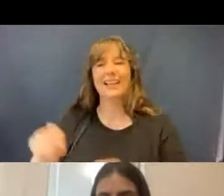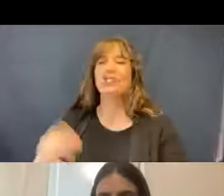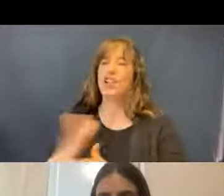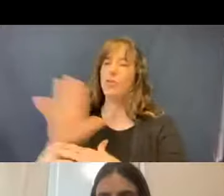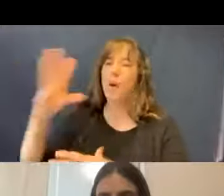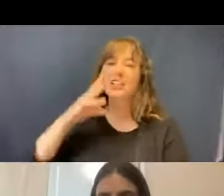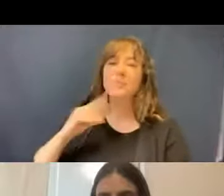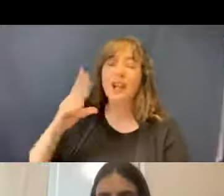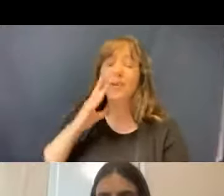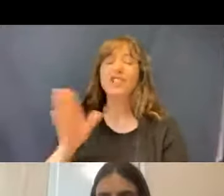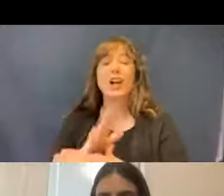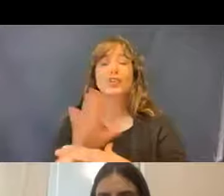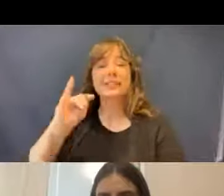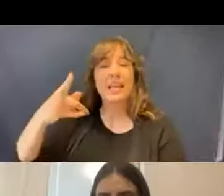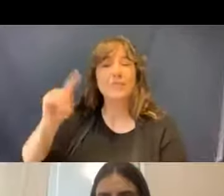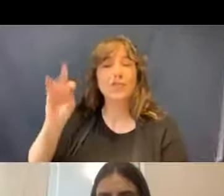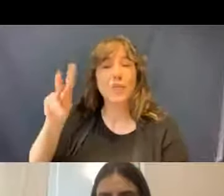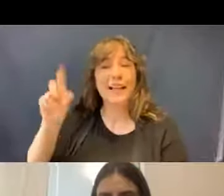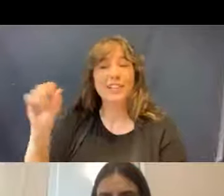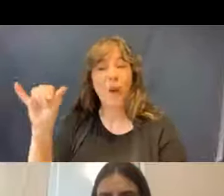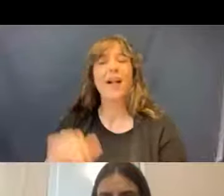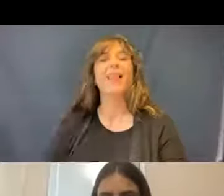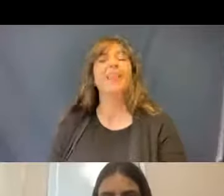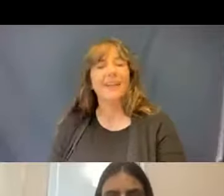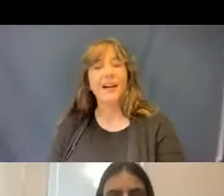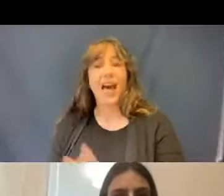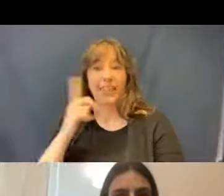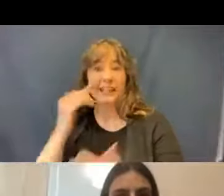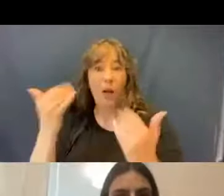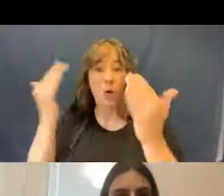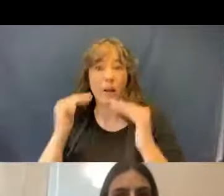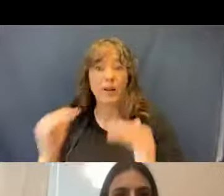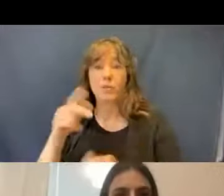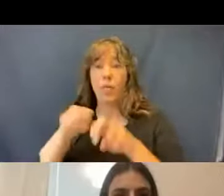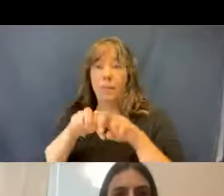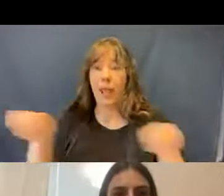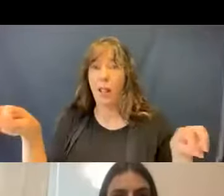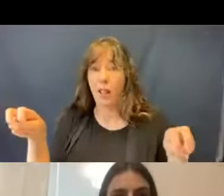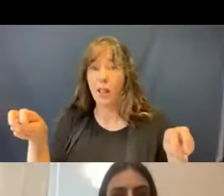sharing your tips and tricks as well. I think now we will move on to the panel. I will ask